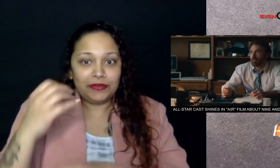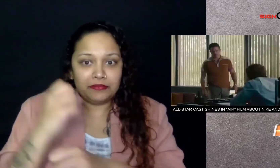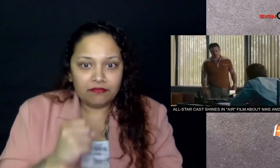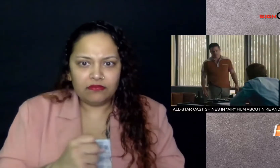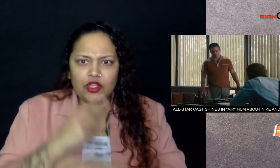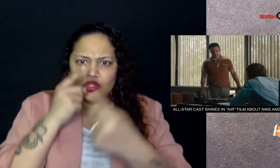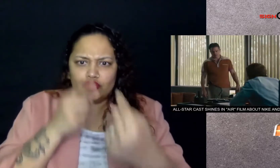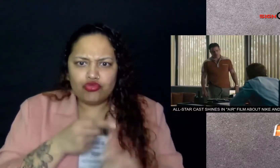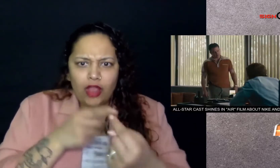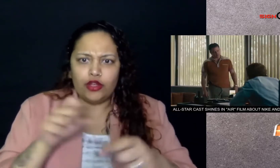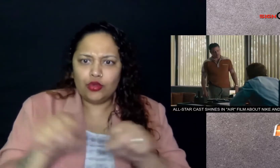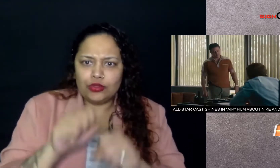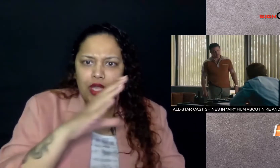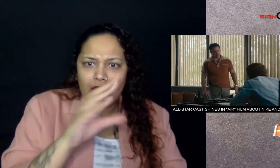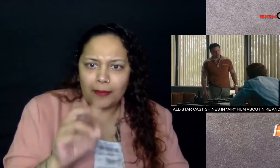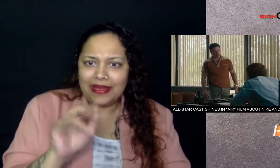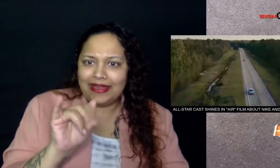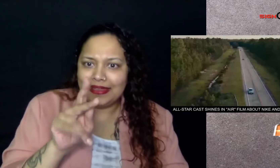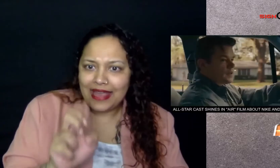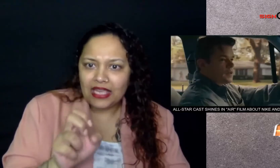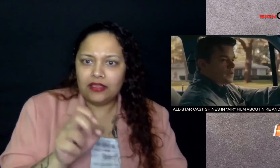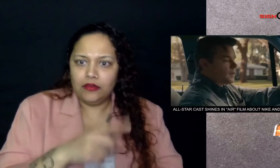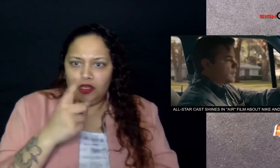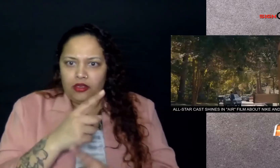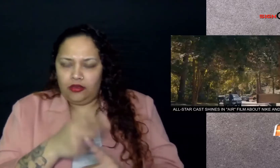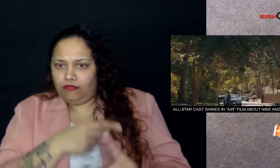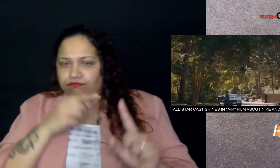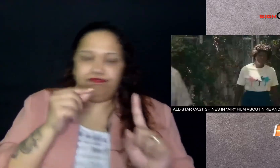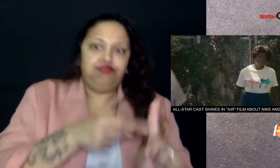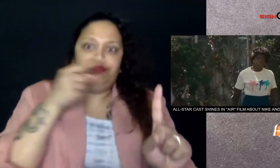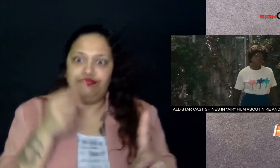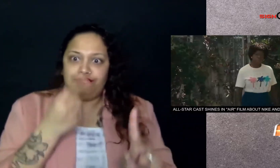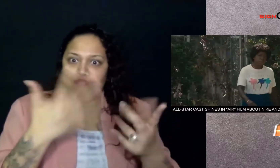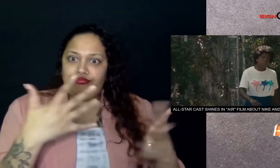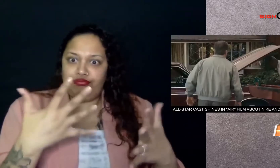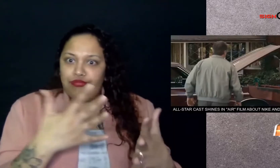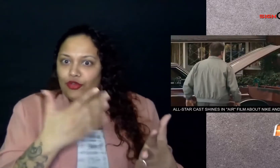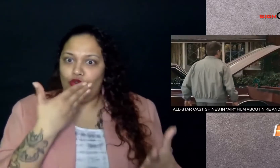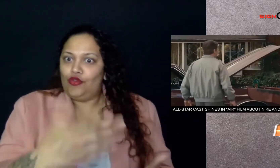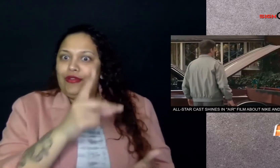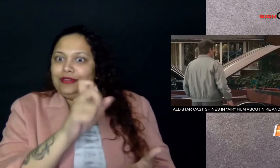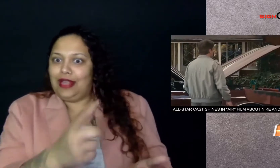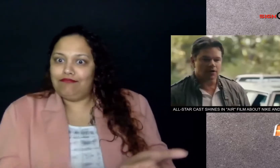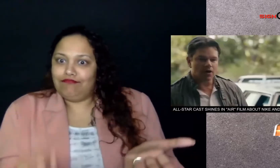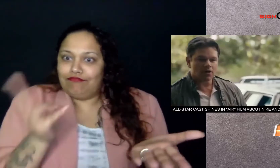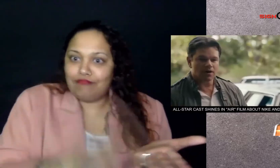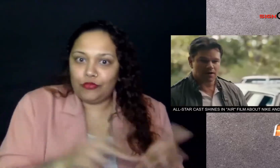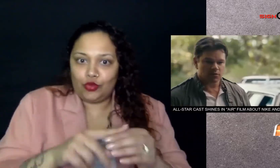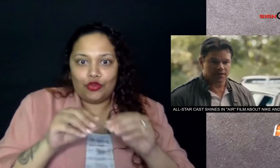and then struggling shoe company Nike struck and endorsement deal to